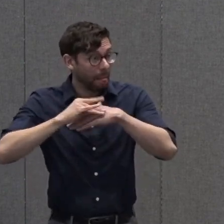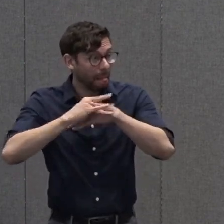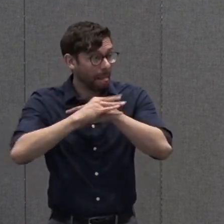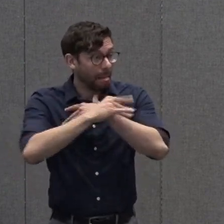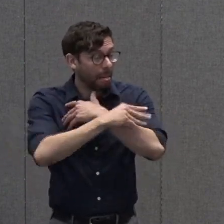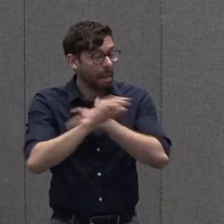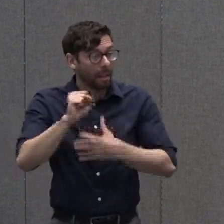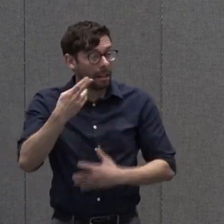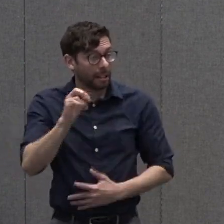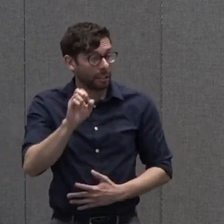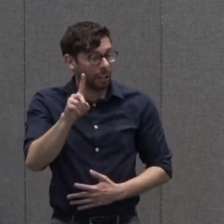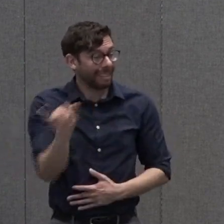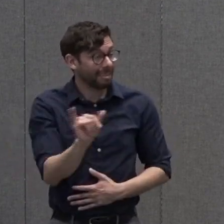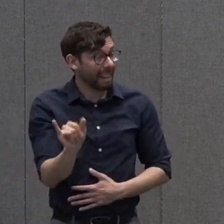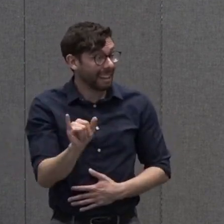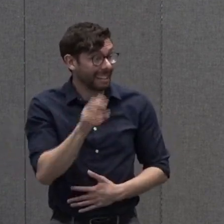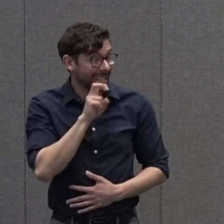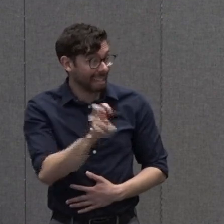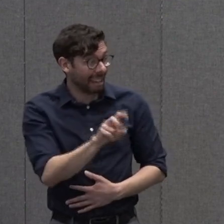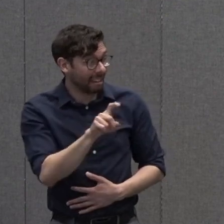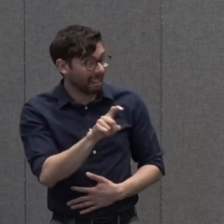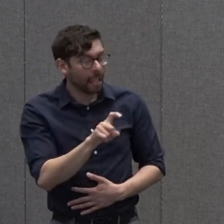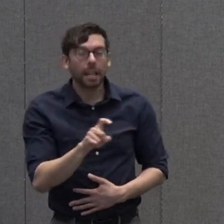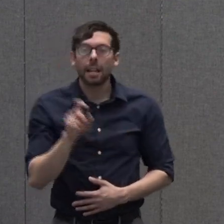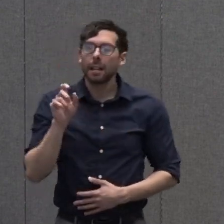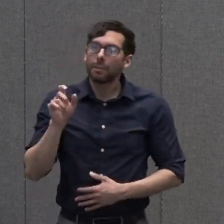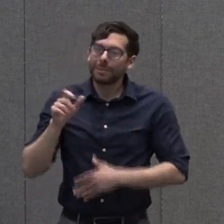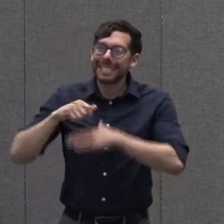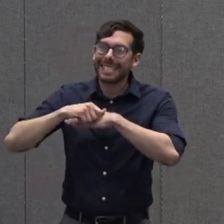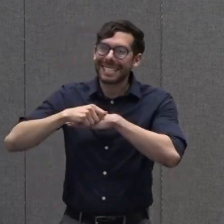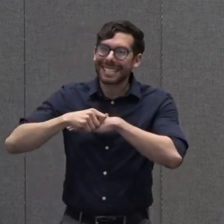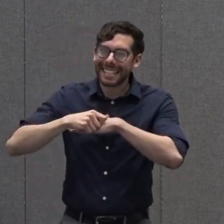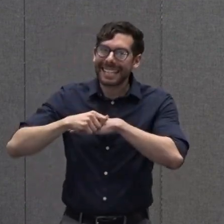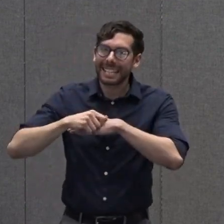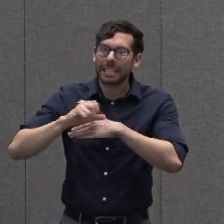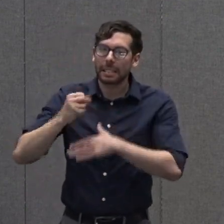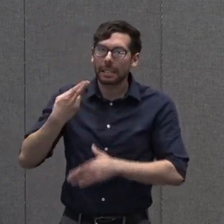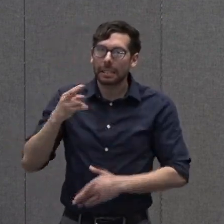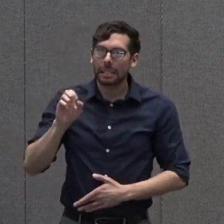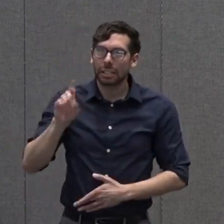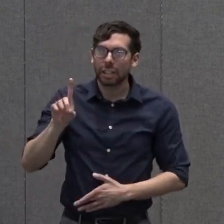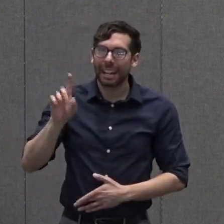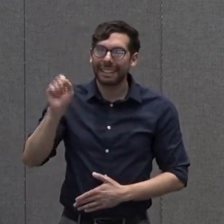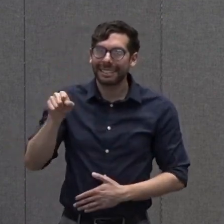But unlike a snake that sheds it's skin usually in one big piece, or several big pieces,